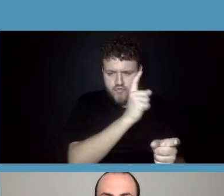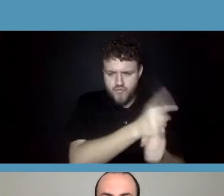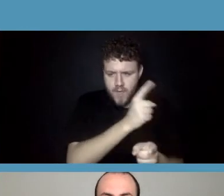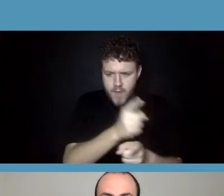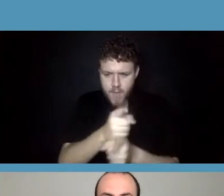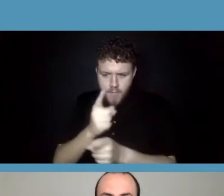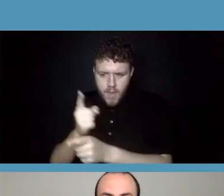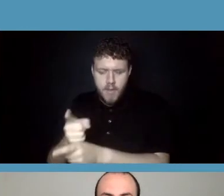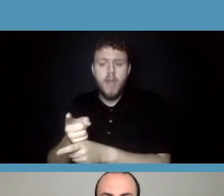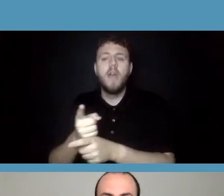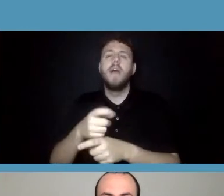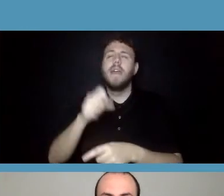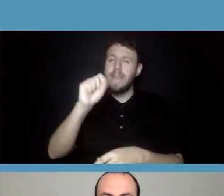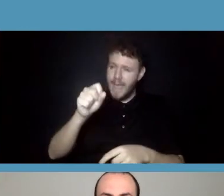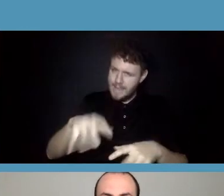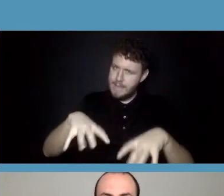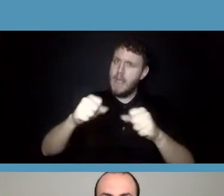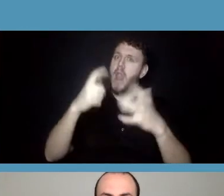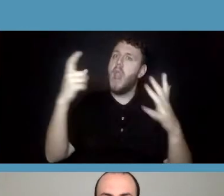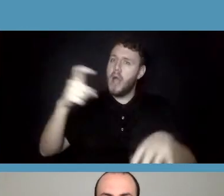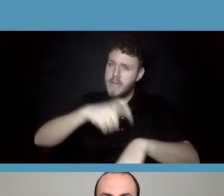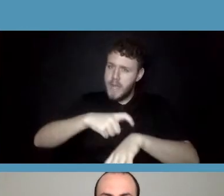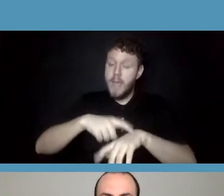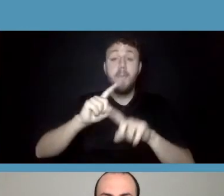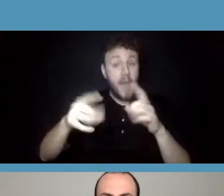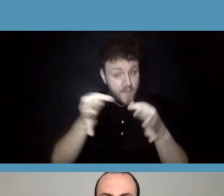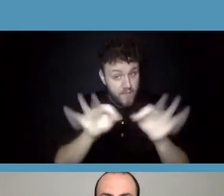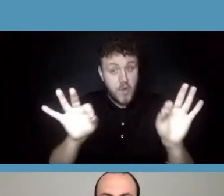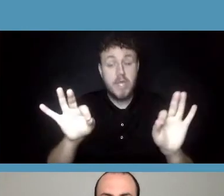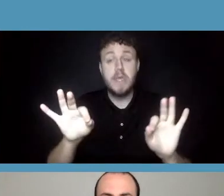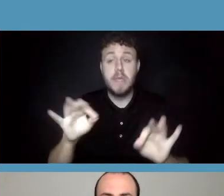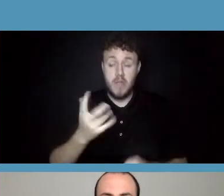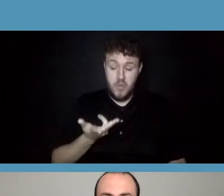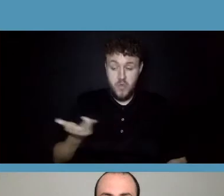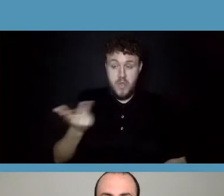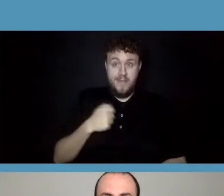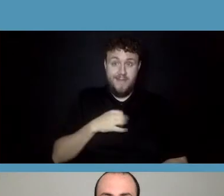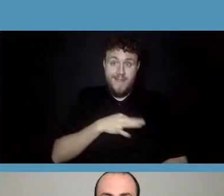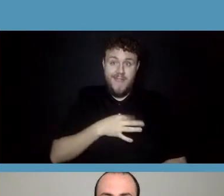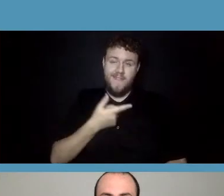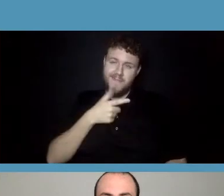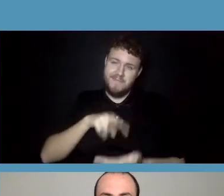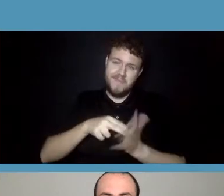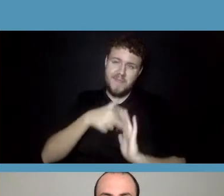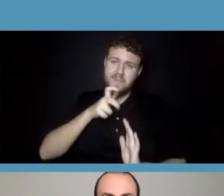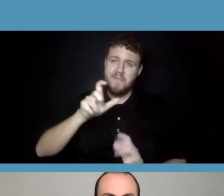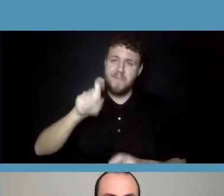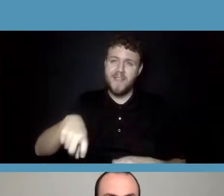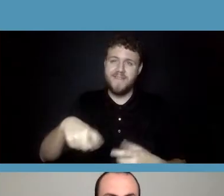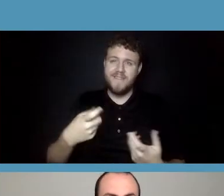But that is free. There's only three of us and that is what we have to do. As Meredith